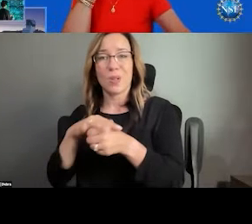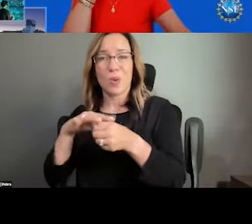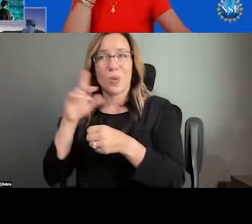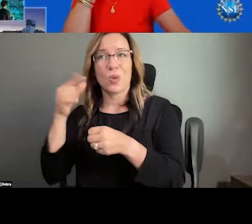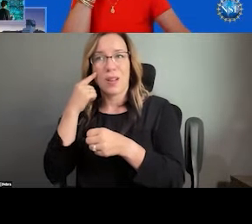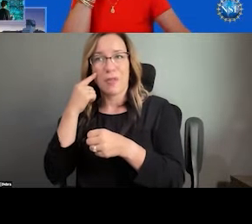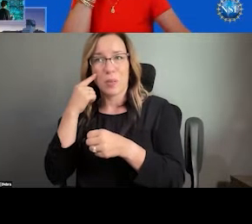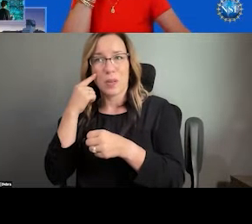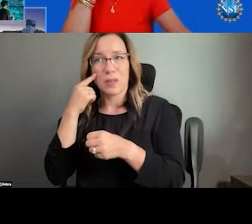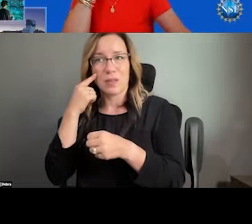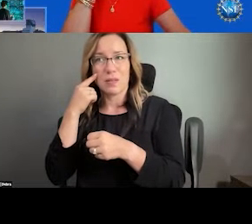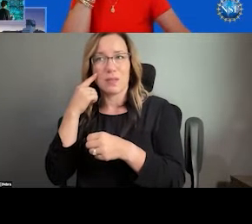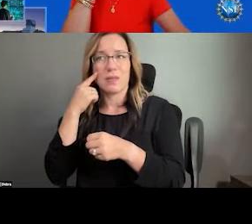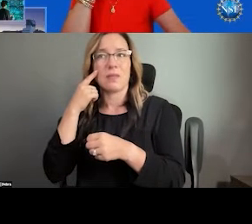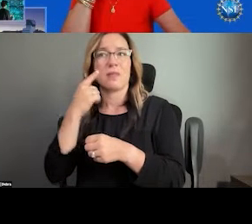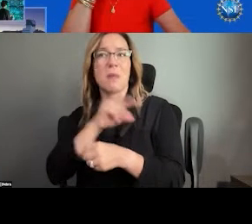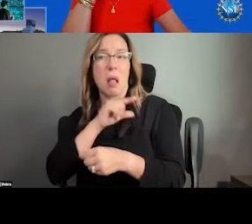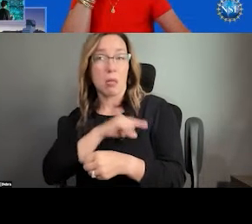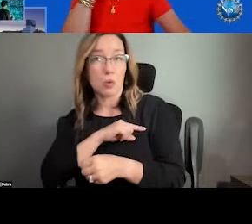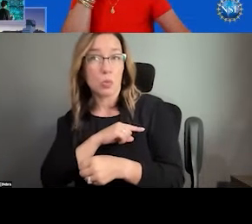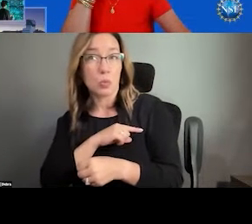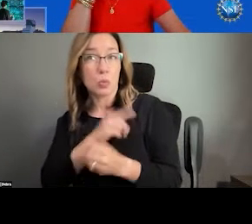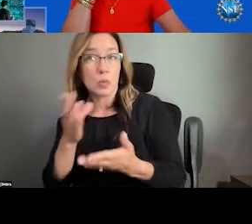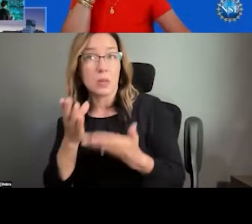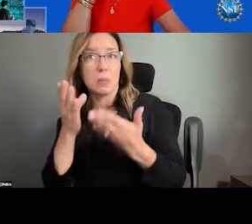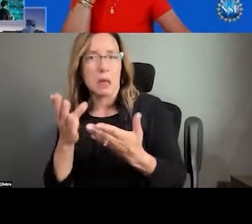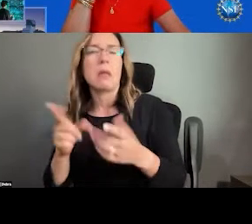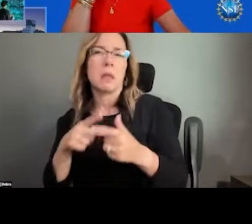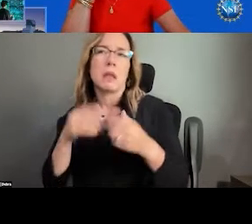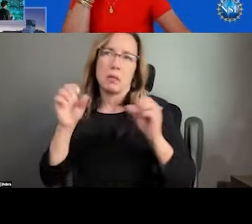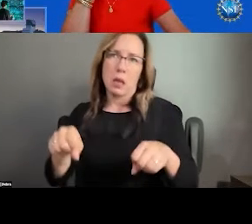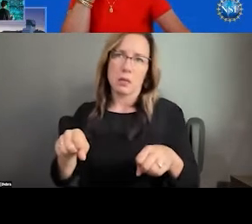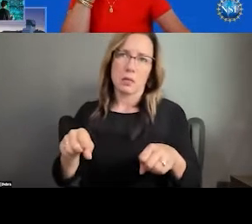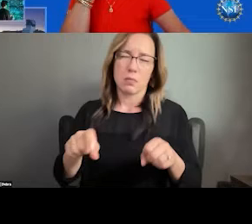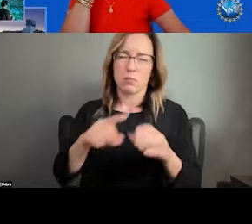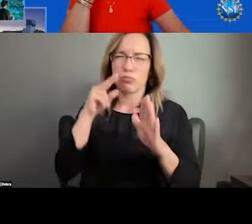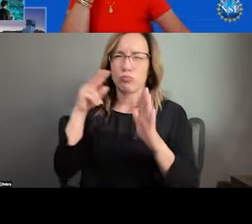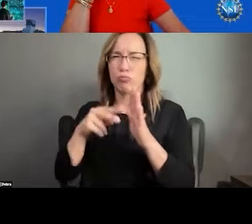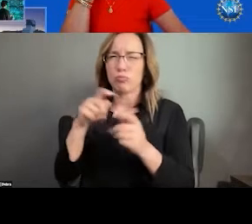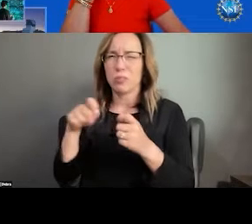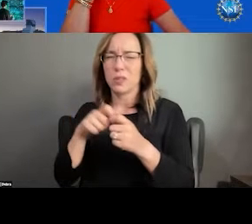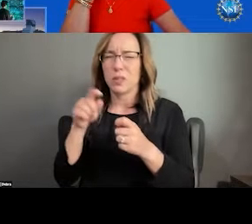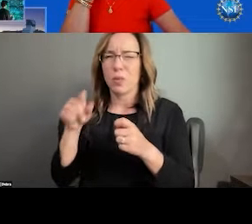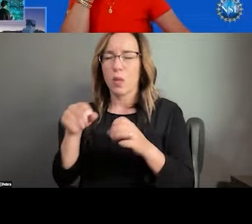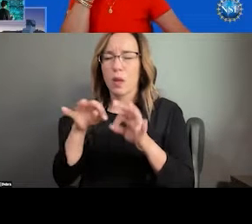being eligible to submit proposals to NSF. Foreign organizations.